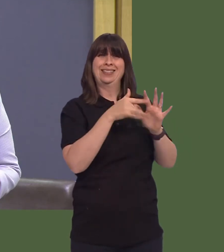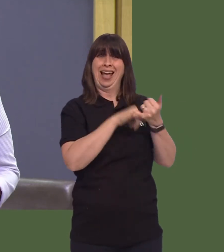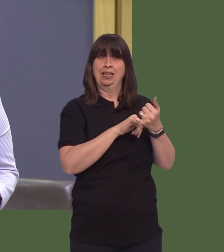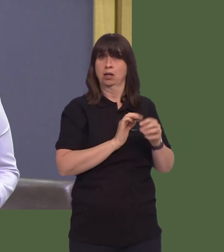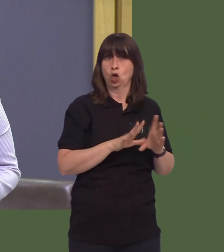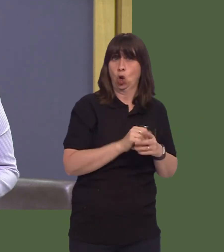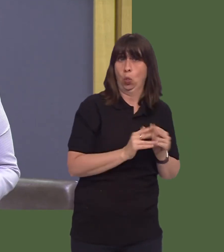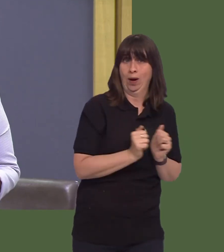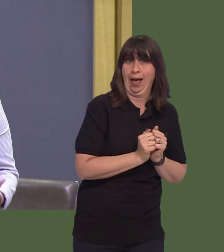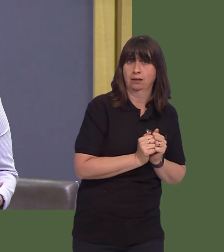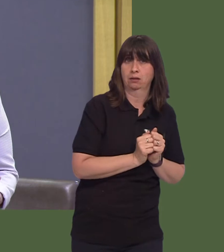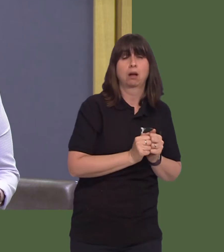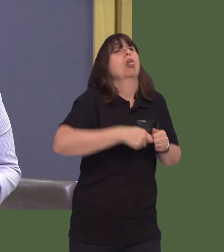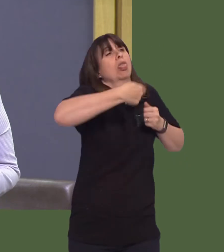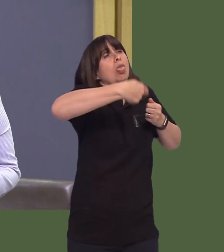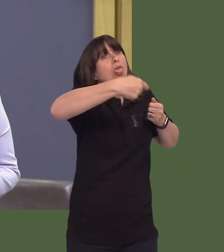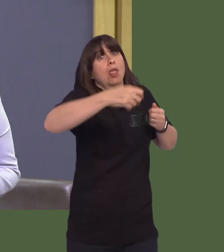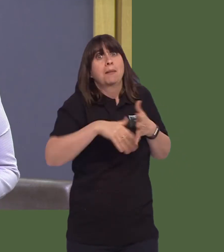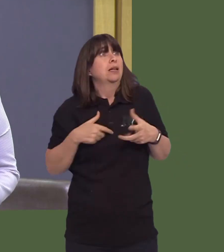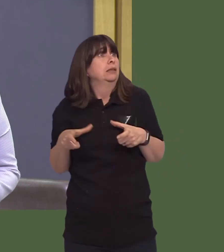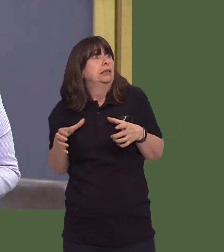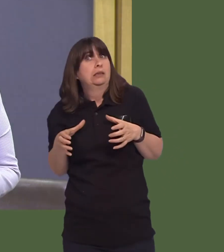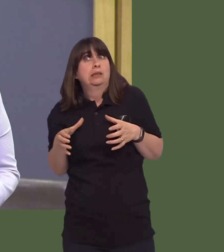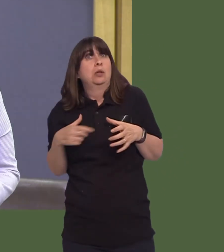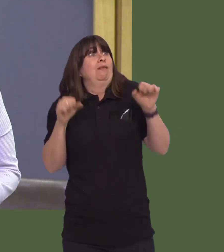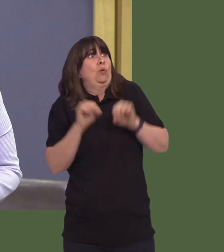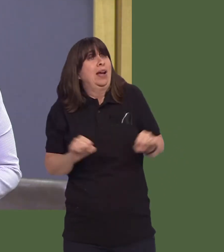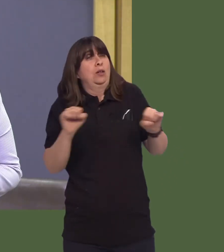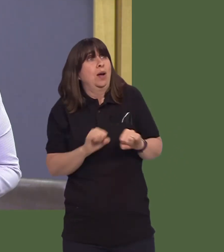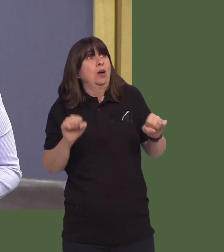This is preventing them from developing, from possibly securing match funding, from taking